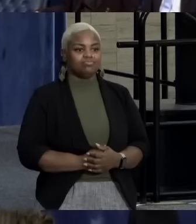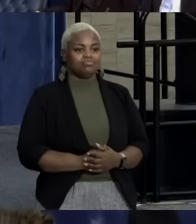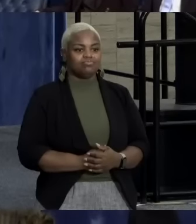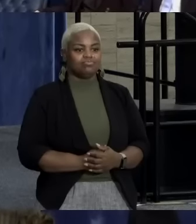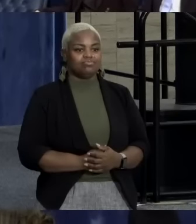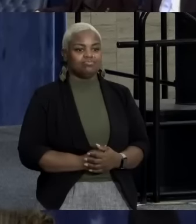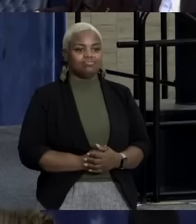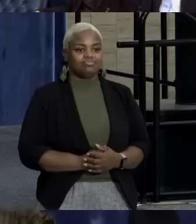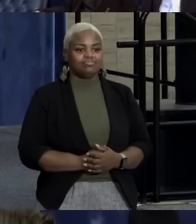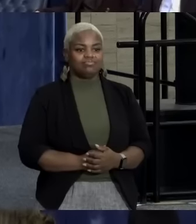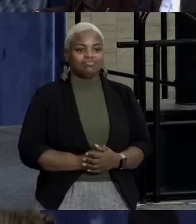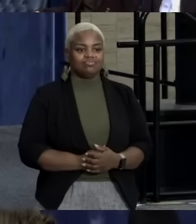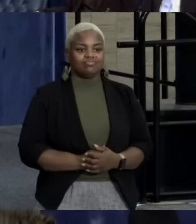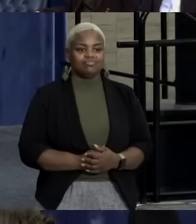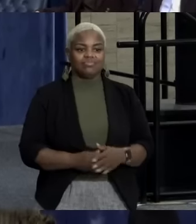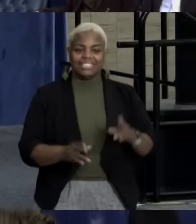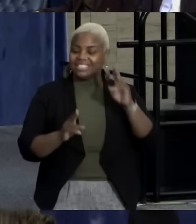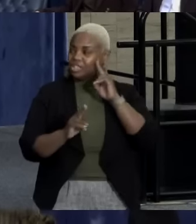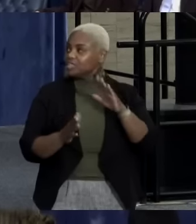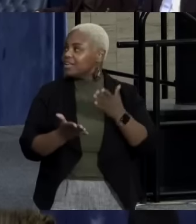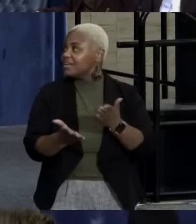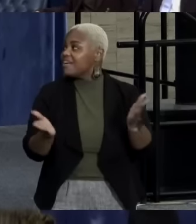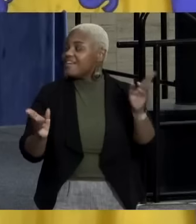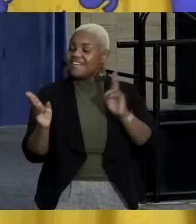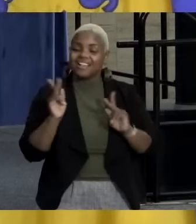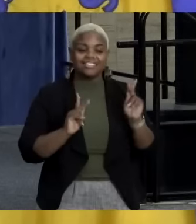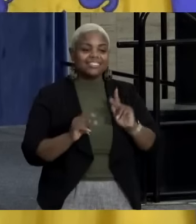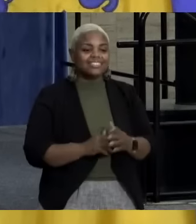Kelly Casperson: Distinguished guests, colleagues, and leaders,